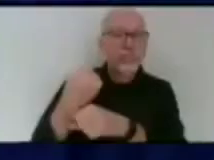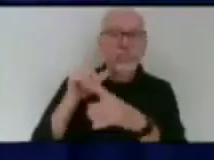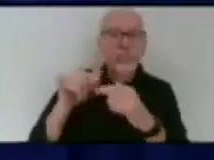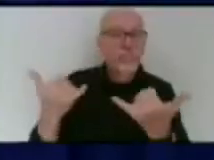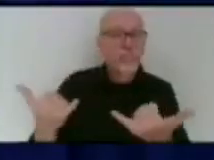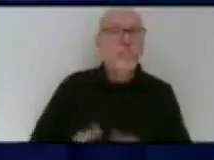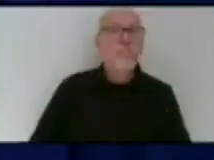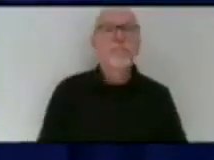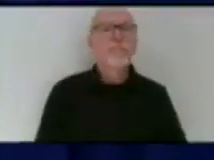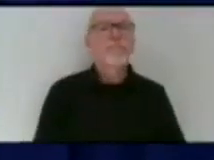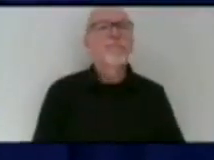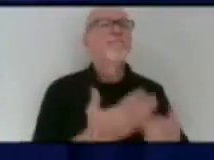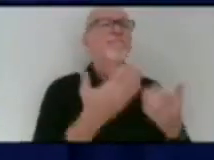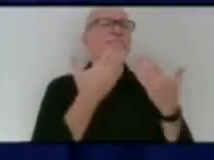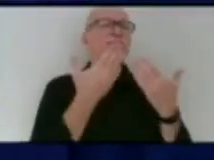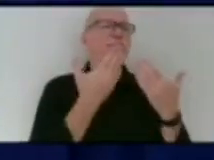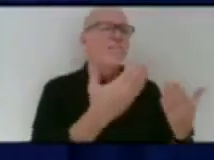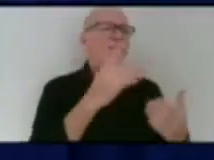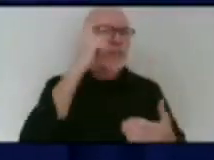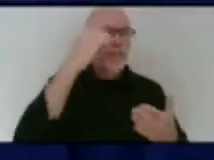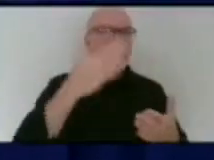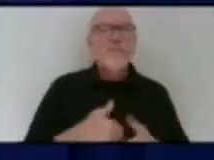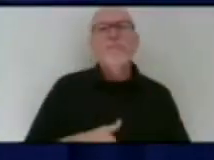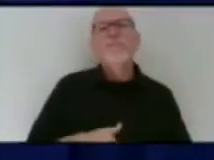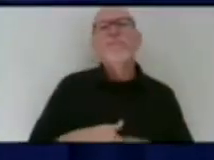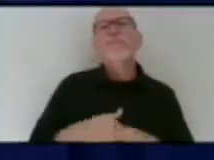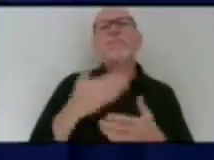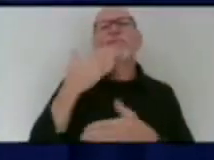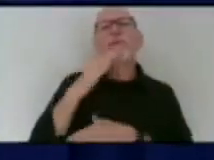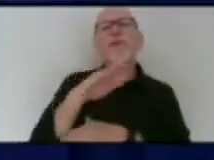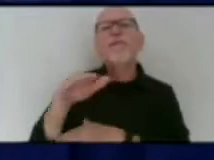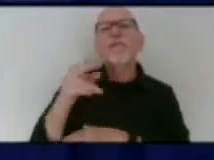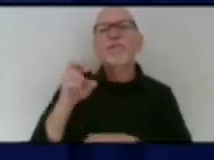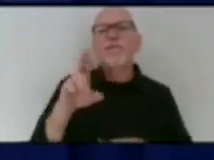Thank you, Governor. Good afternoon, Hoosiers. As you mentioned, we've seen